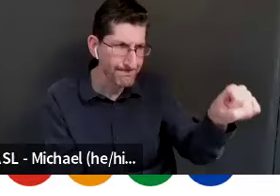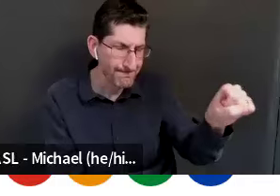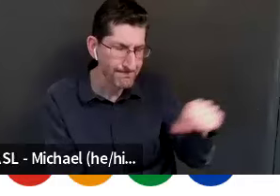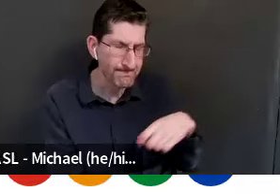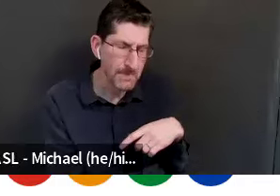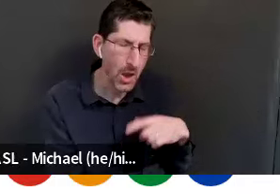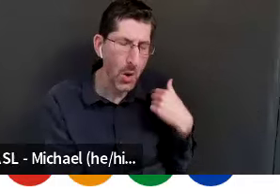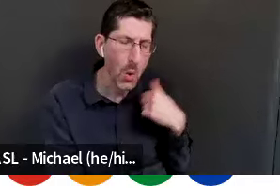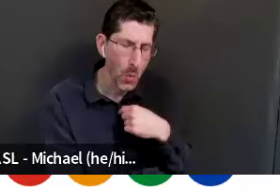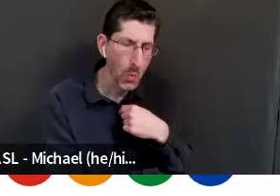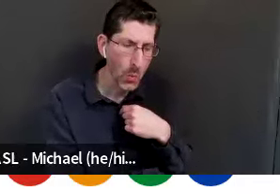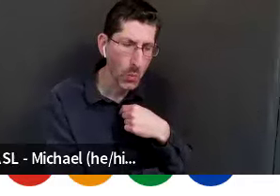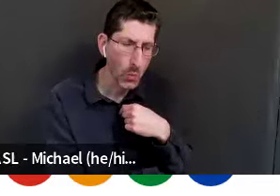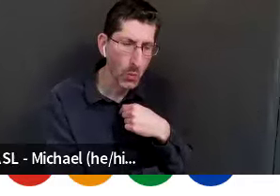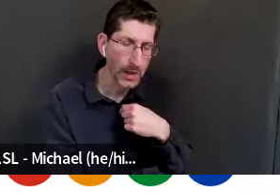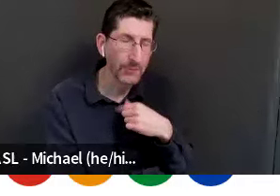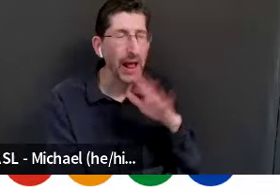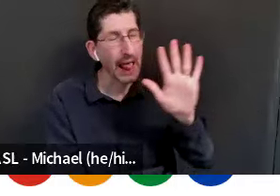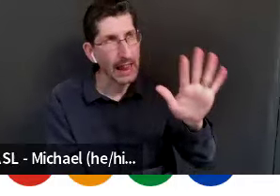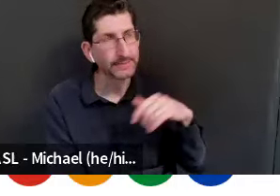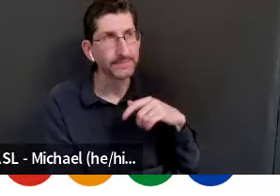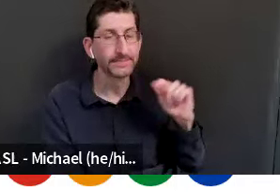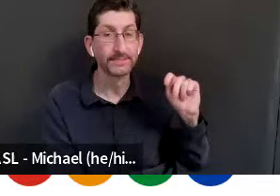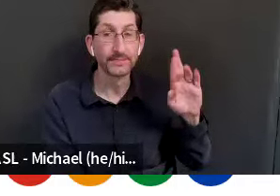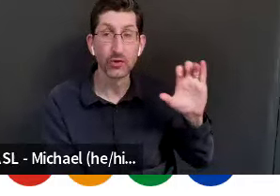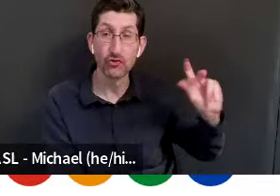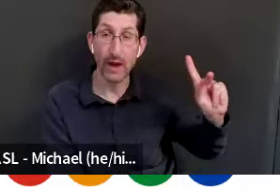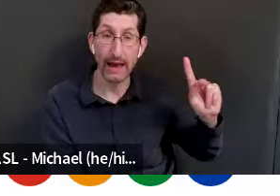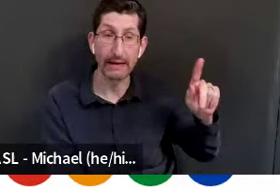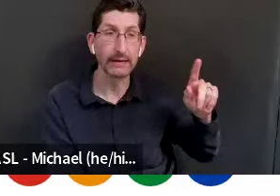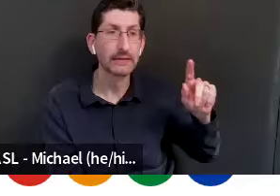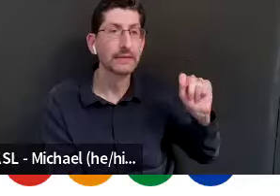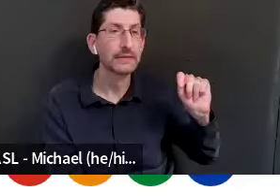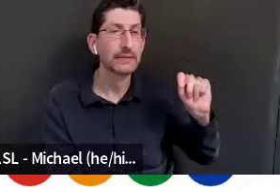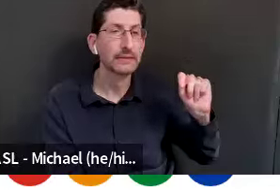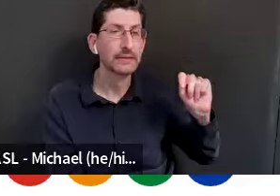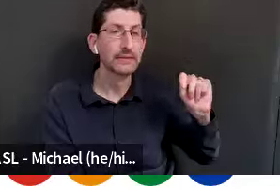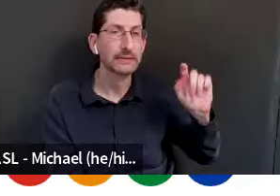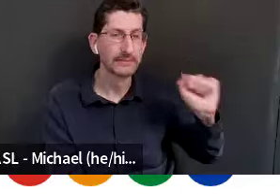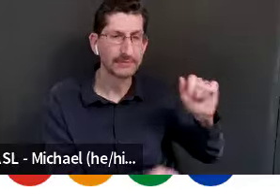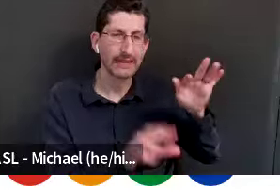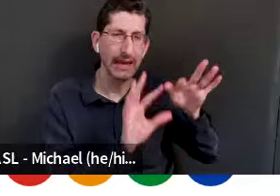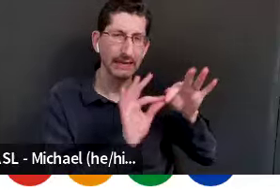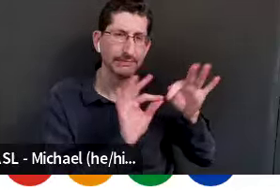MAYBE RARE SITUATIONS. I AGREE. WE ARE WORKING...